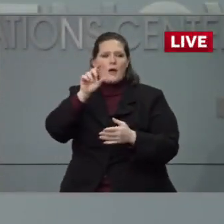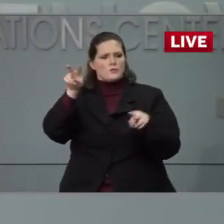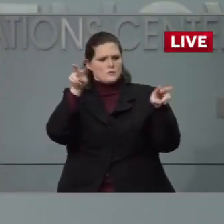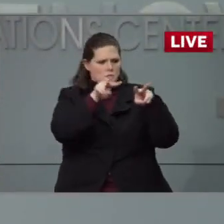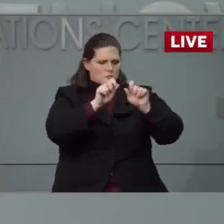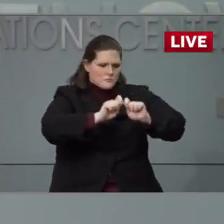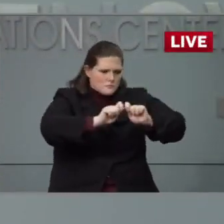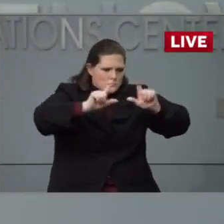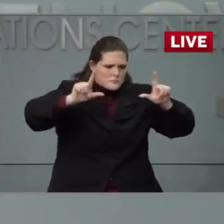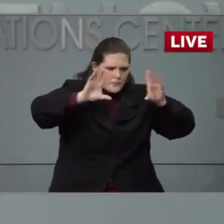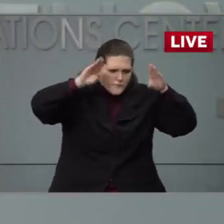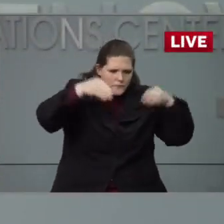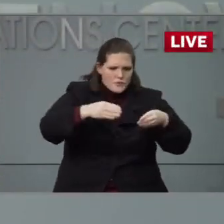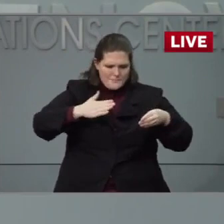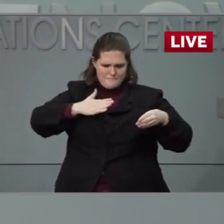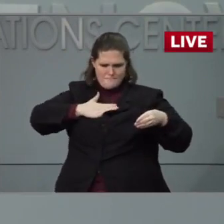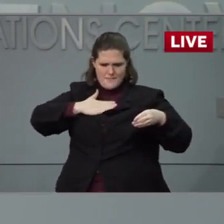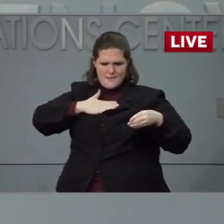TODAY I HAVE COVERED A LOT OF GROUND.